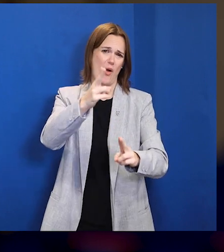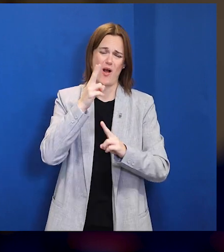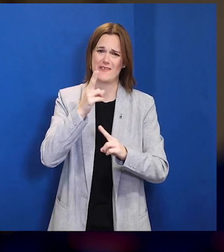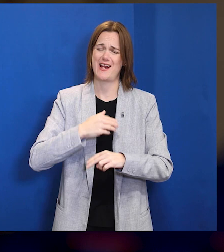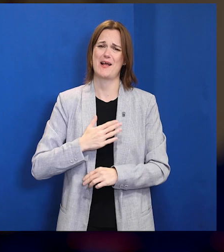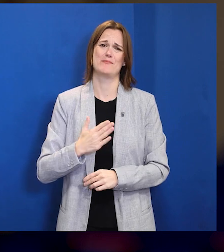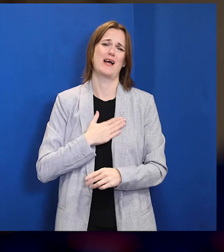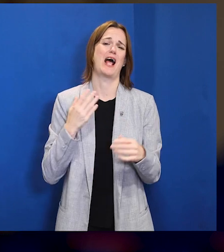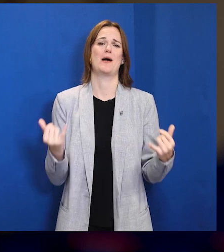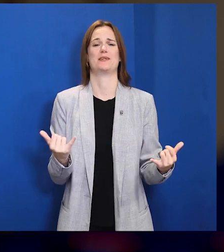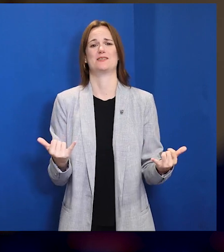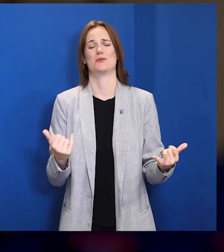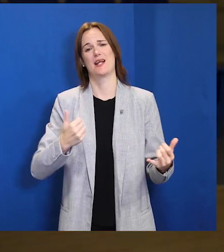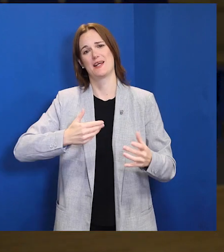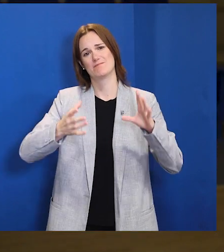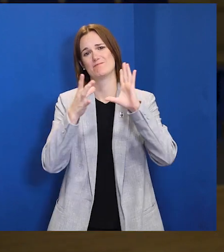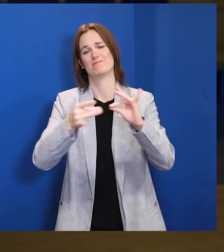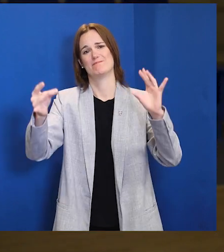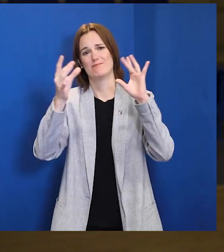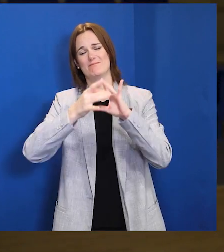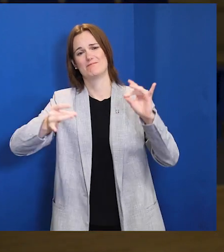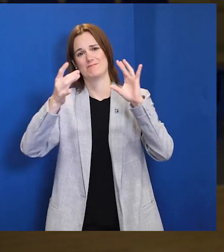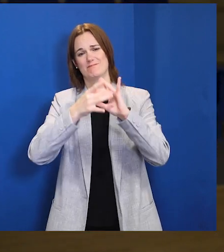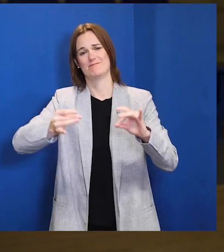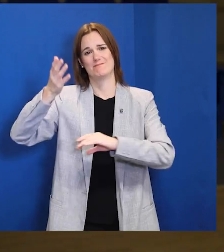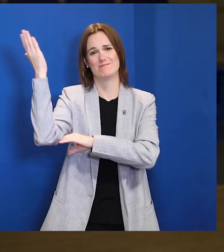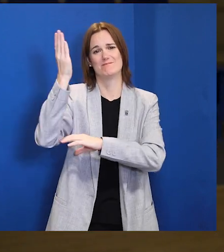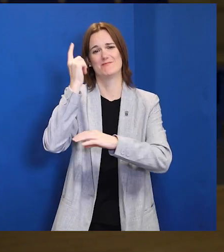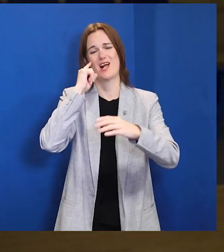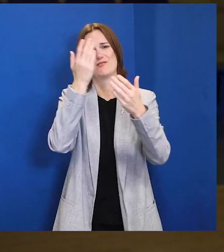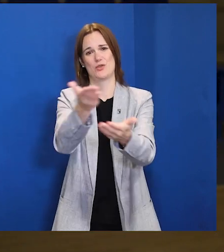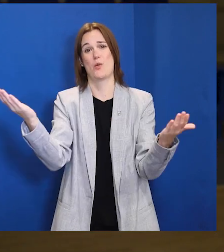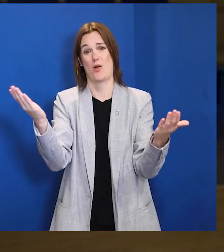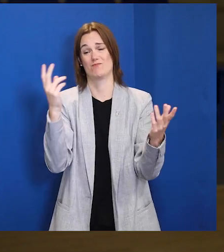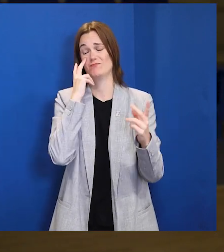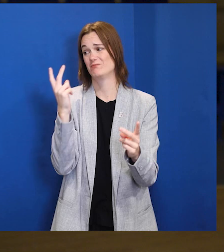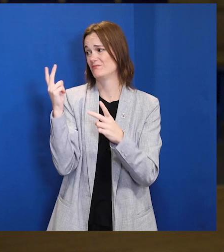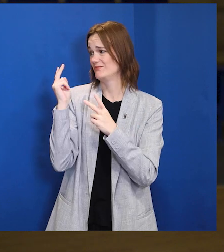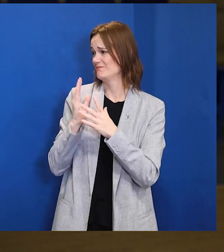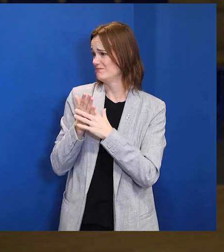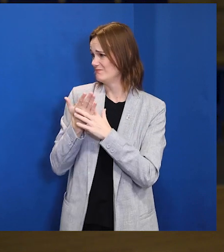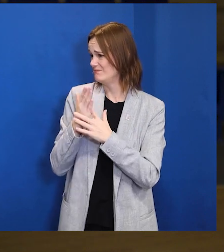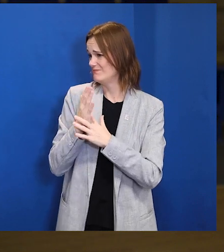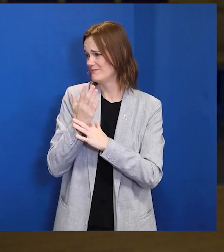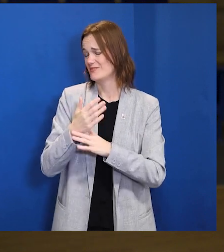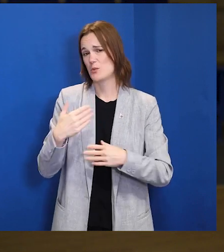and dedication to the program. I am very honoured and pleased to be standing here given my valedictorian speech.